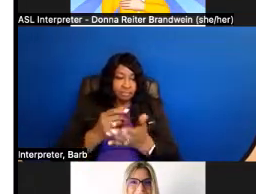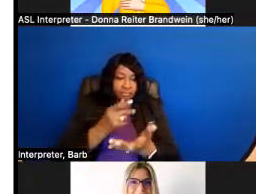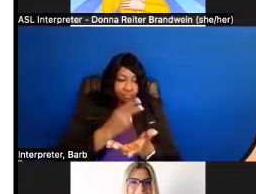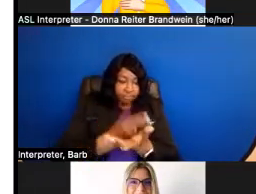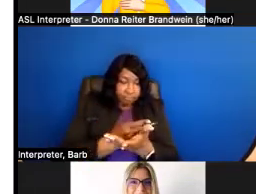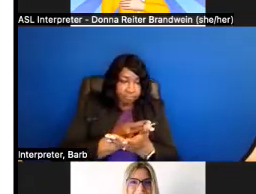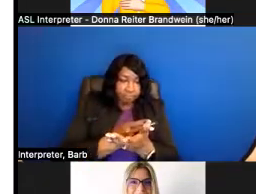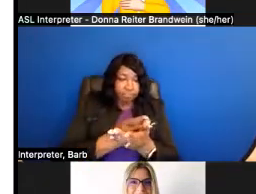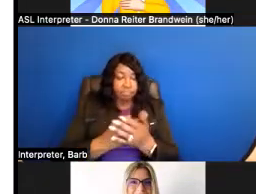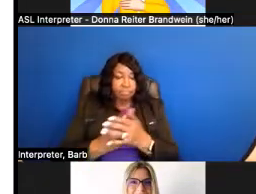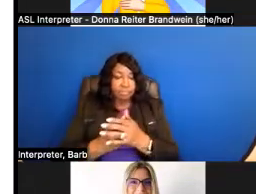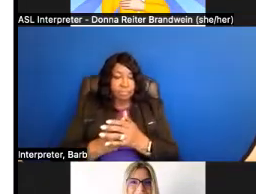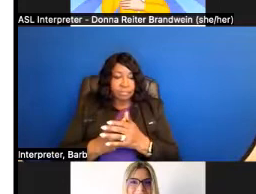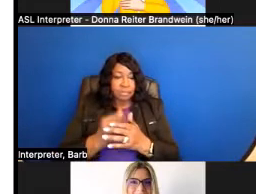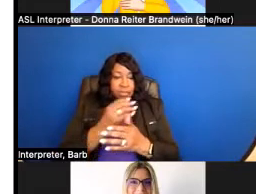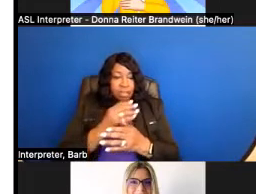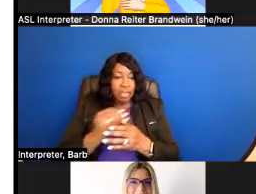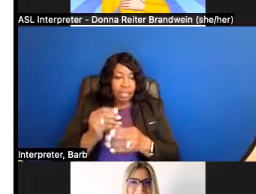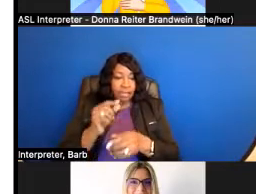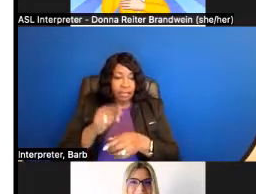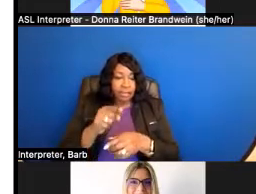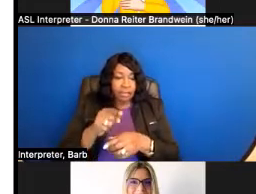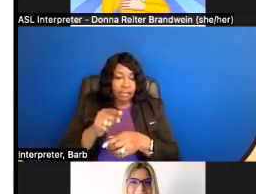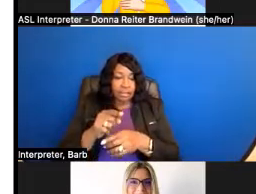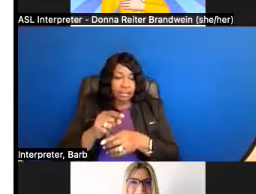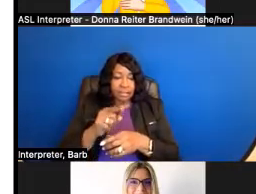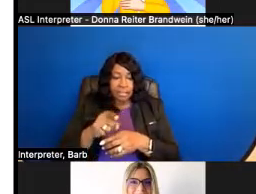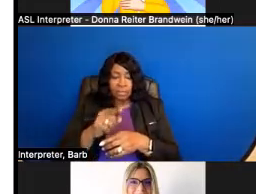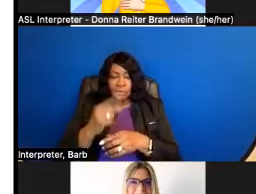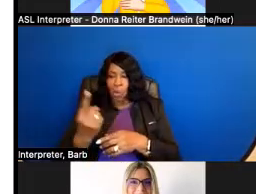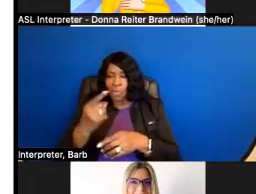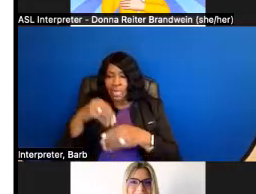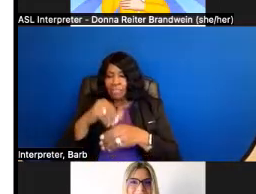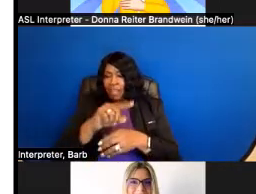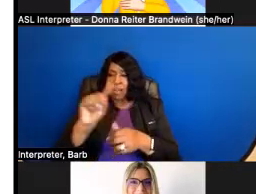an undergrad who at the time was only in their first semester